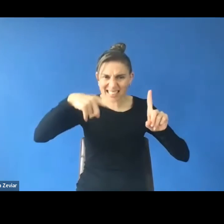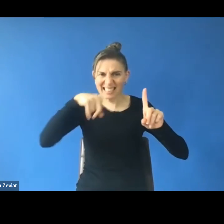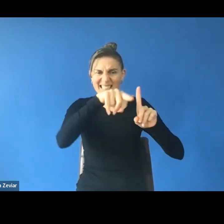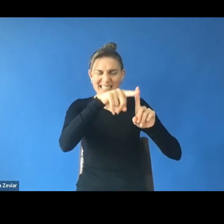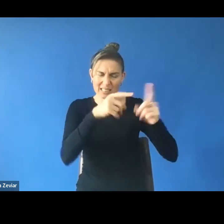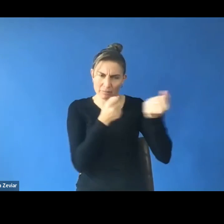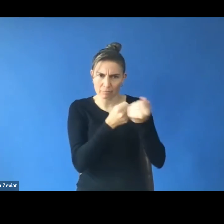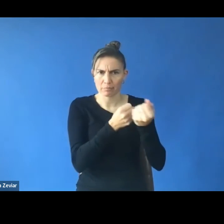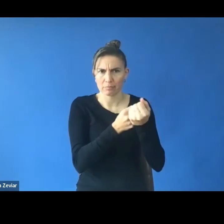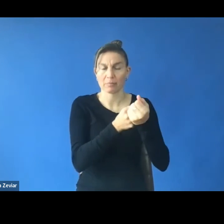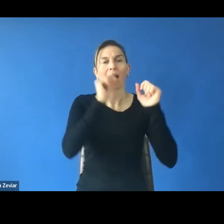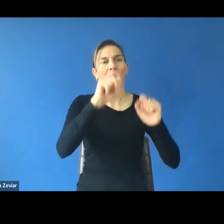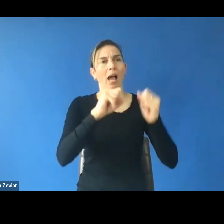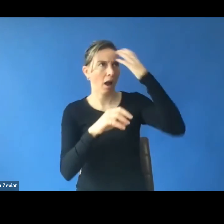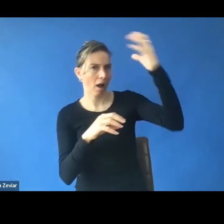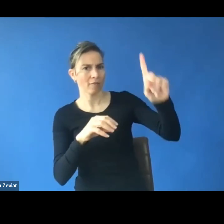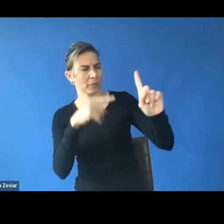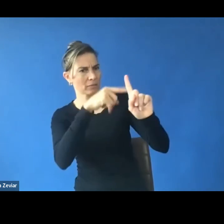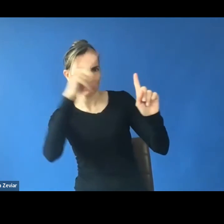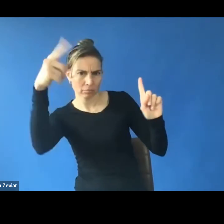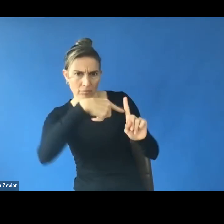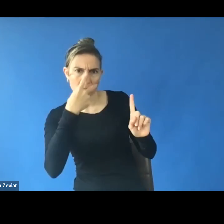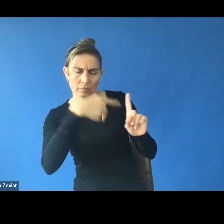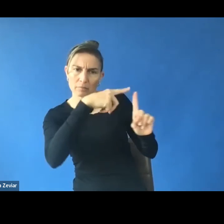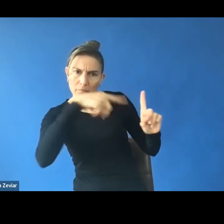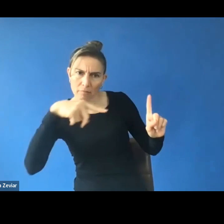And governments to account for national and global commitments.